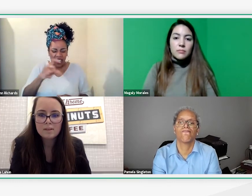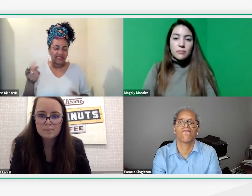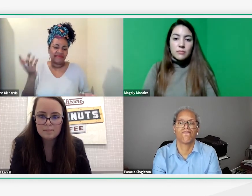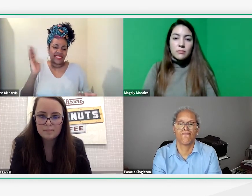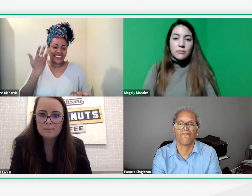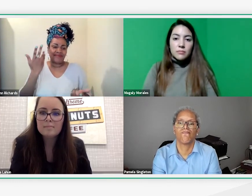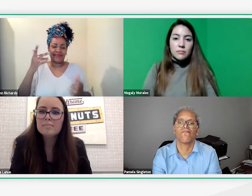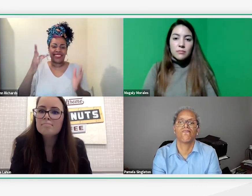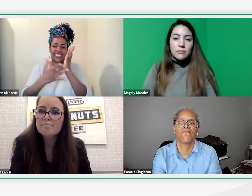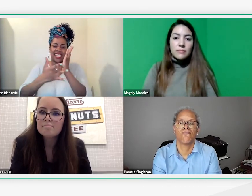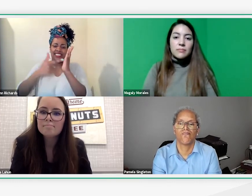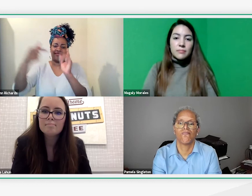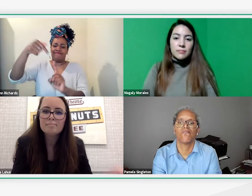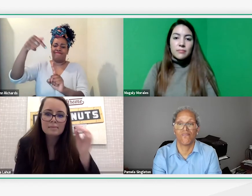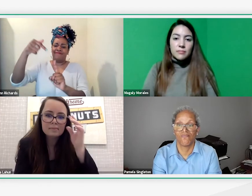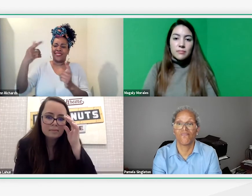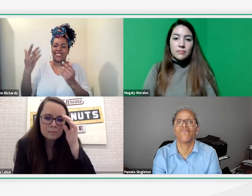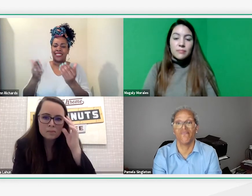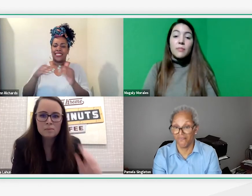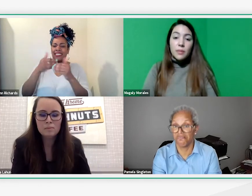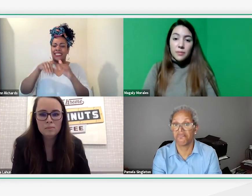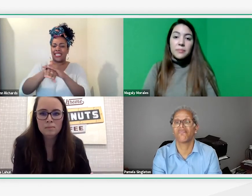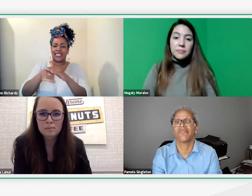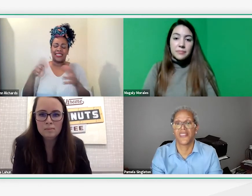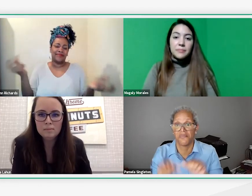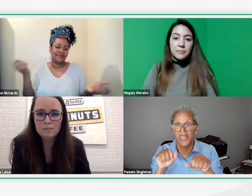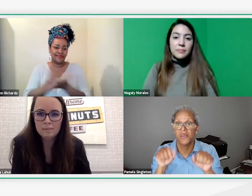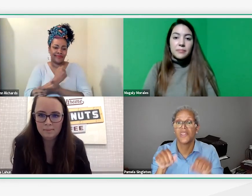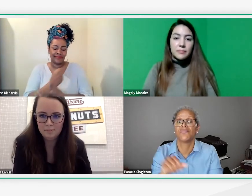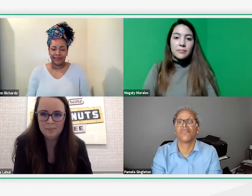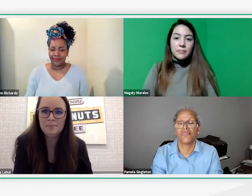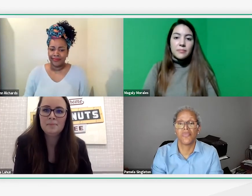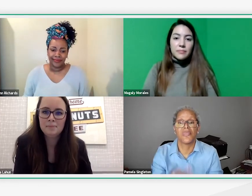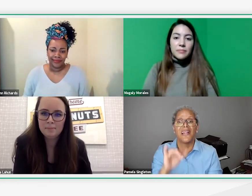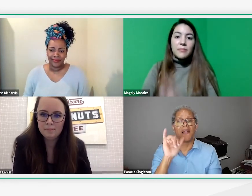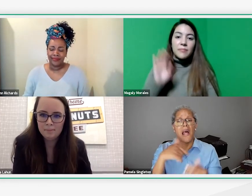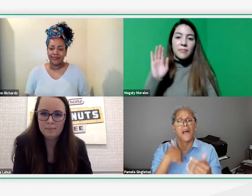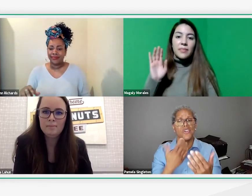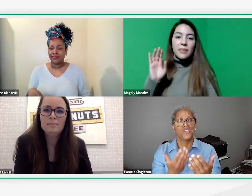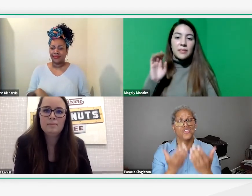financial relief, right? It seems that there's a technicality there, and it seems like there's